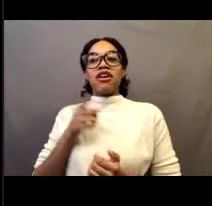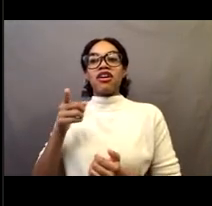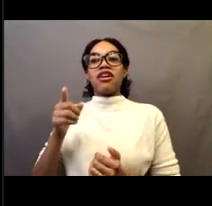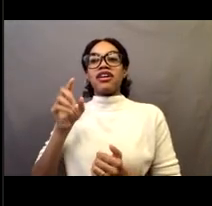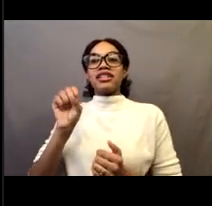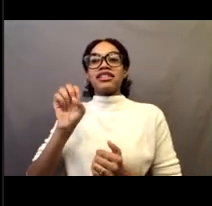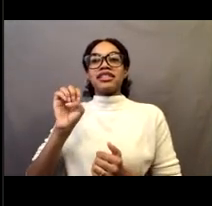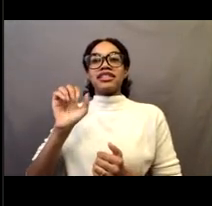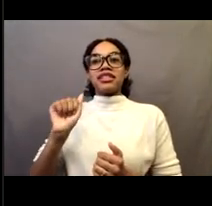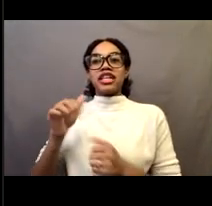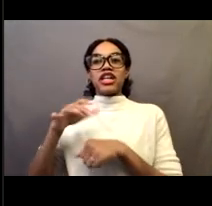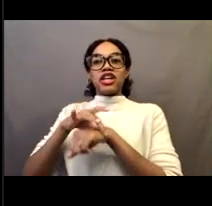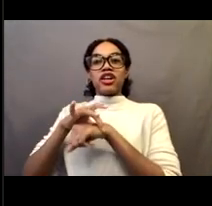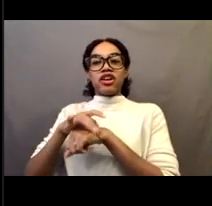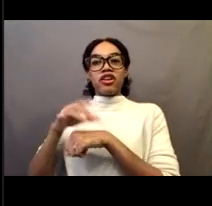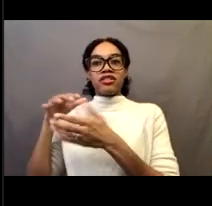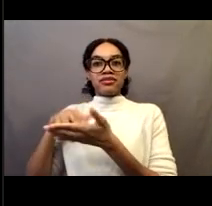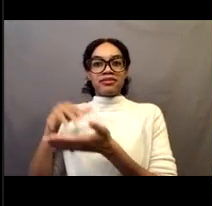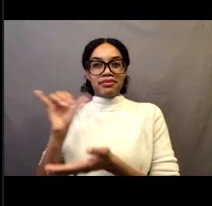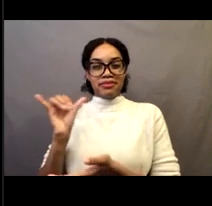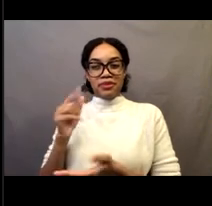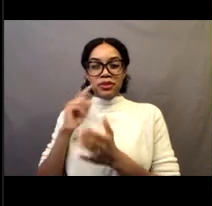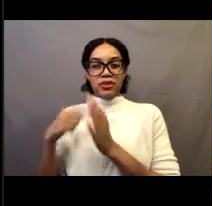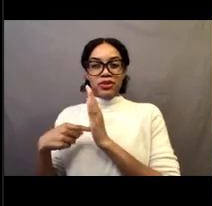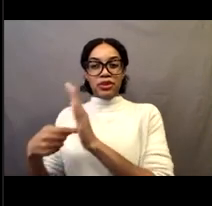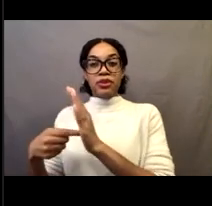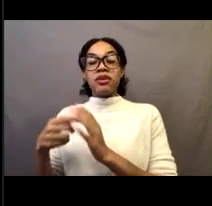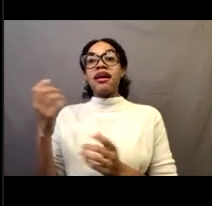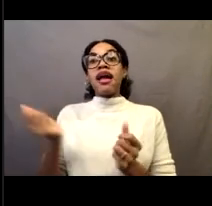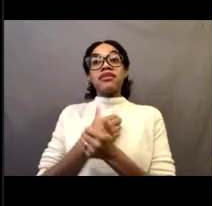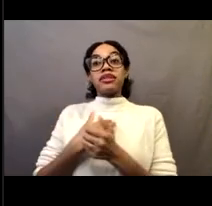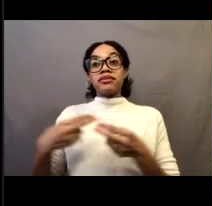also has links on a NOAA Live site where you registered.